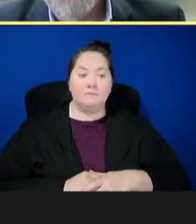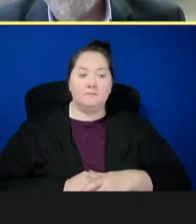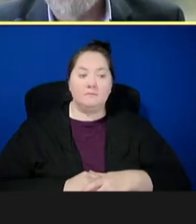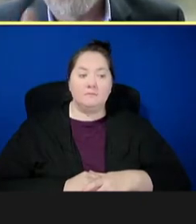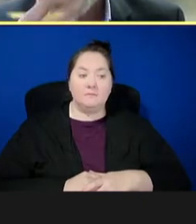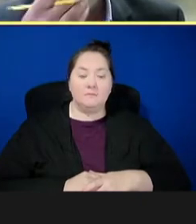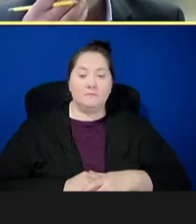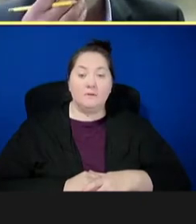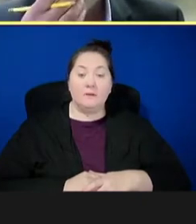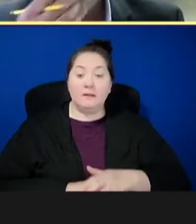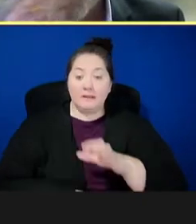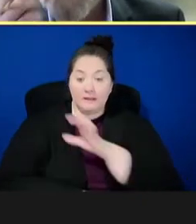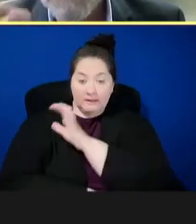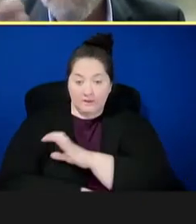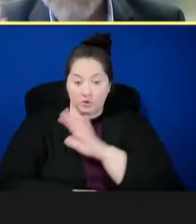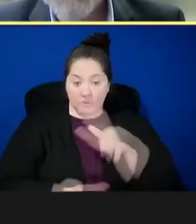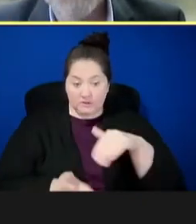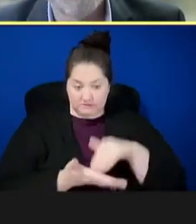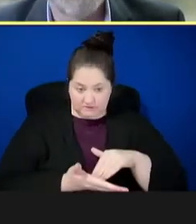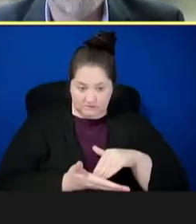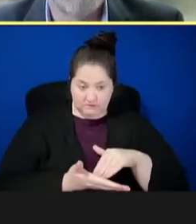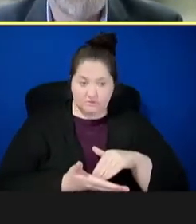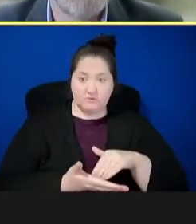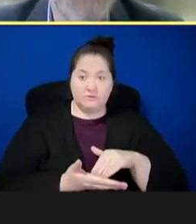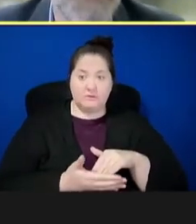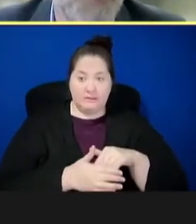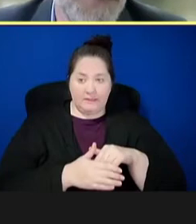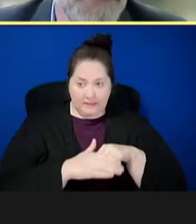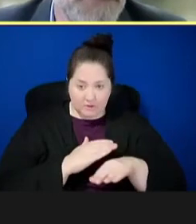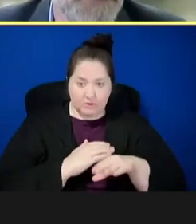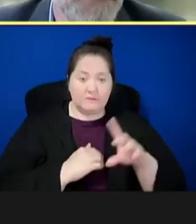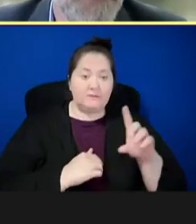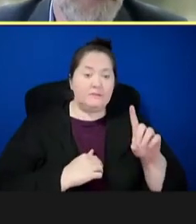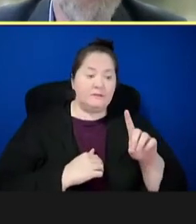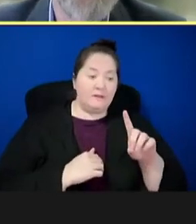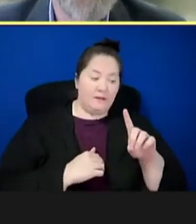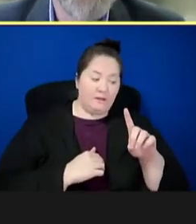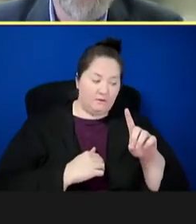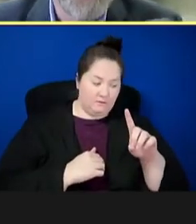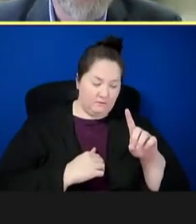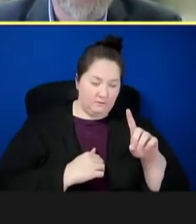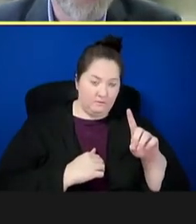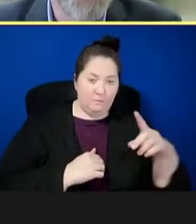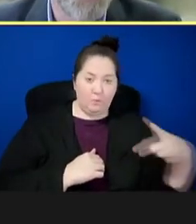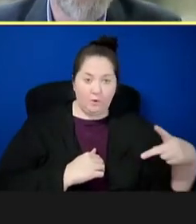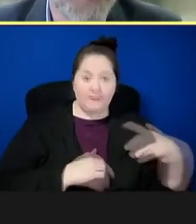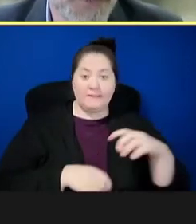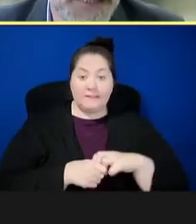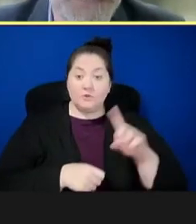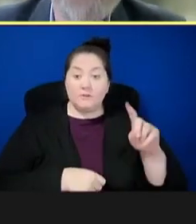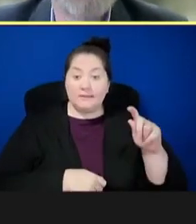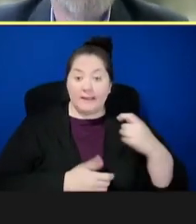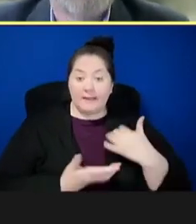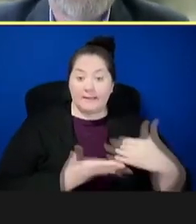center entered a data point into the data collection tool for the study,